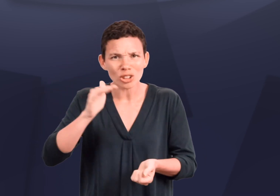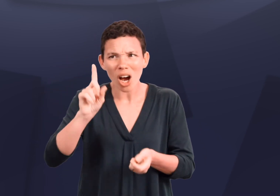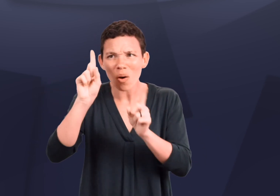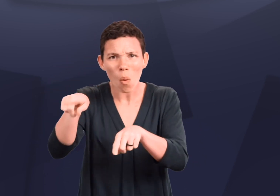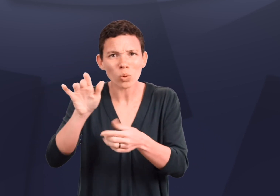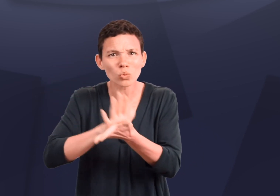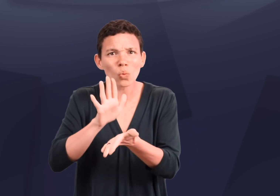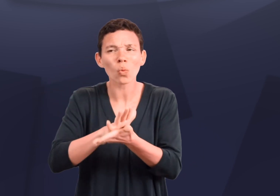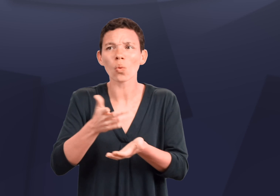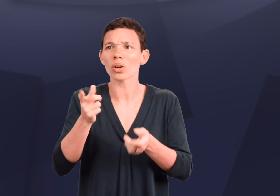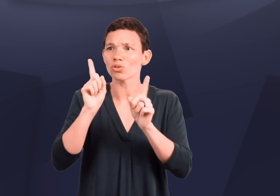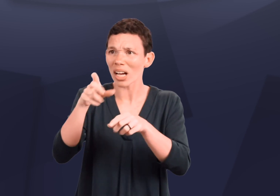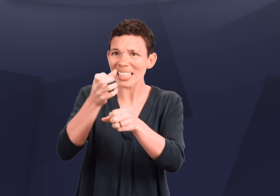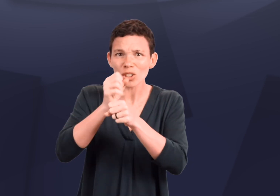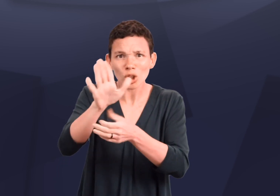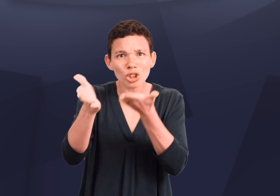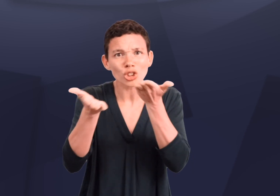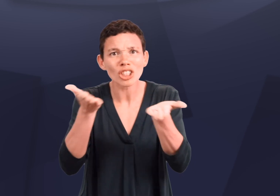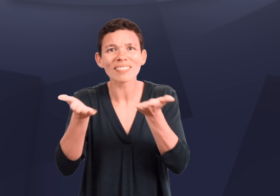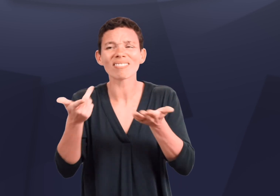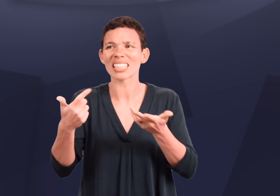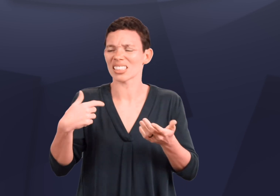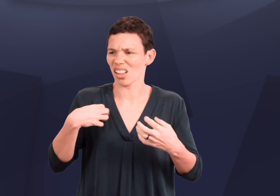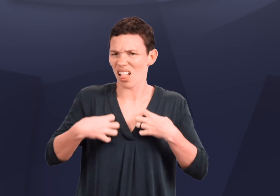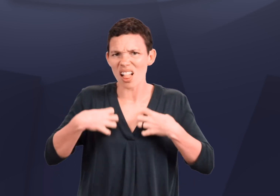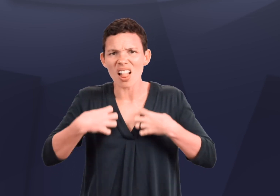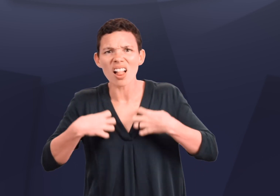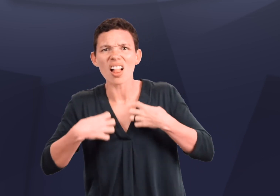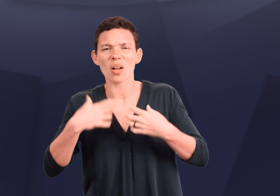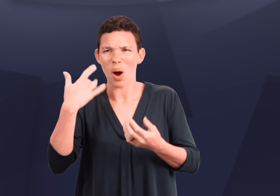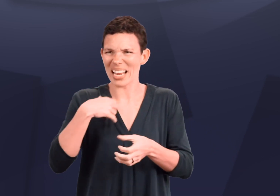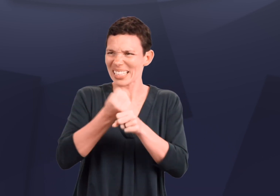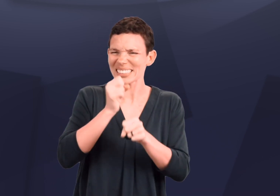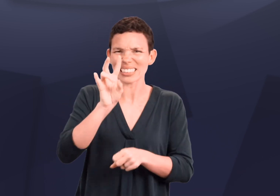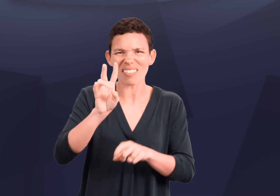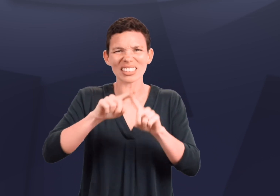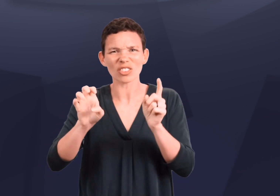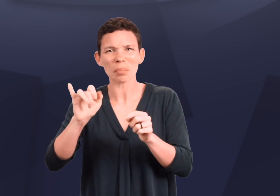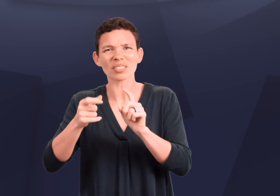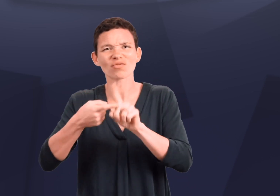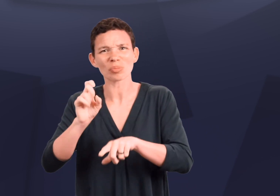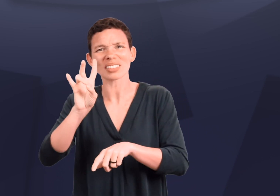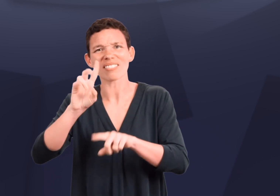It can cause confusion, and they worry, is my child okay? Should I trust that it's a safe environment?